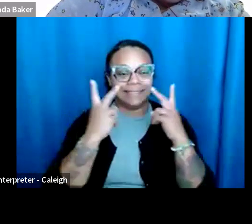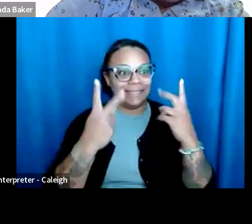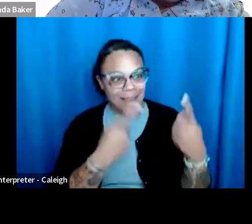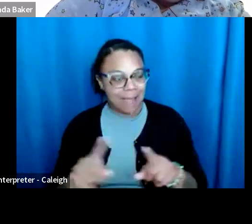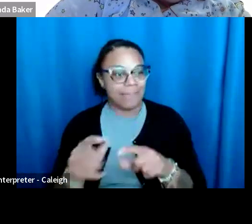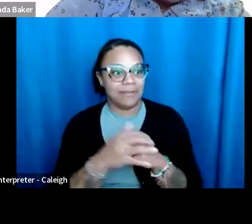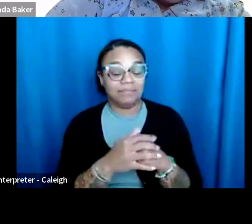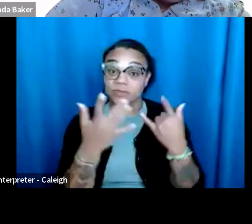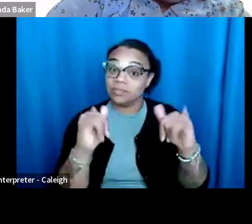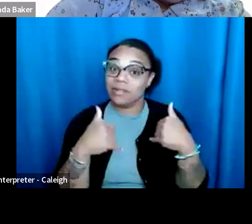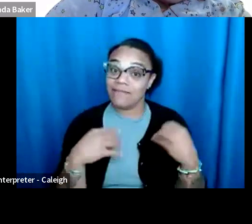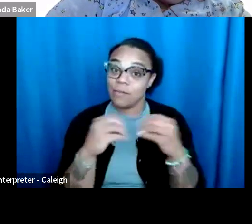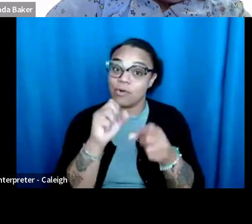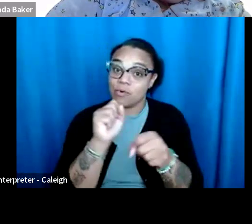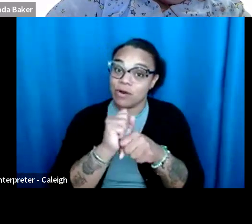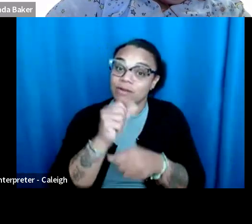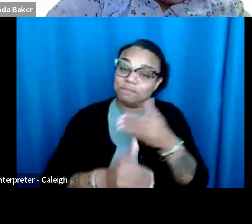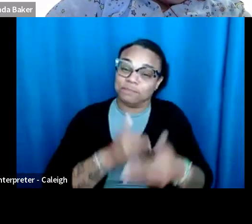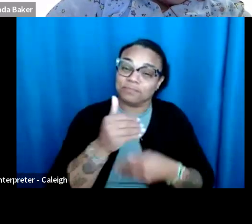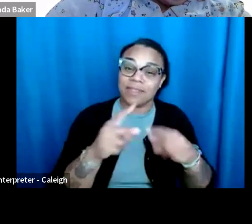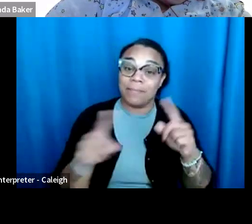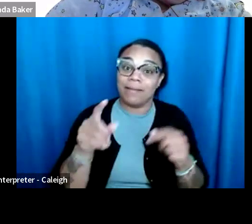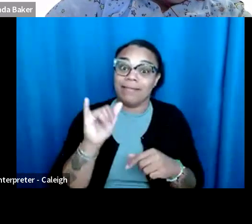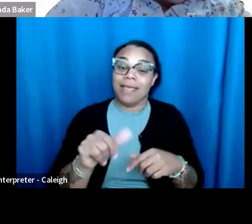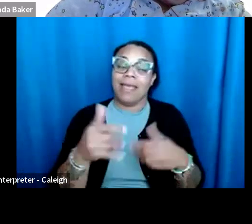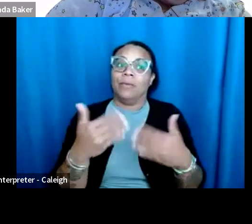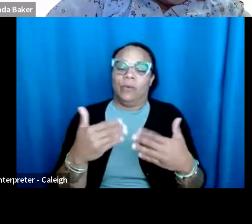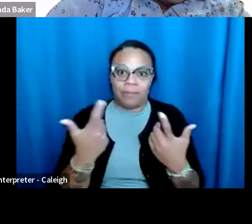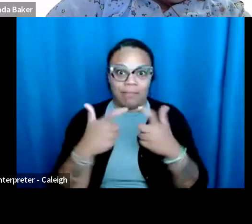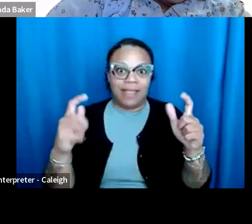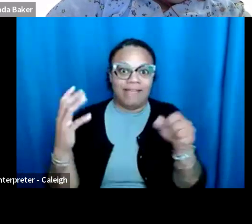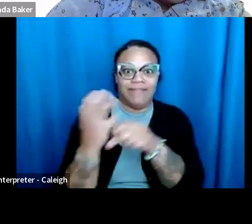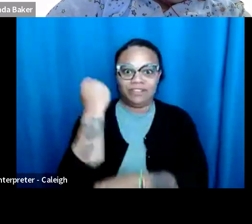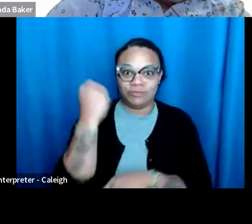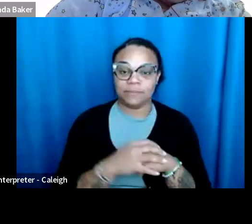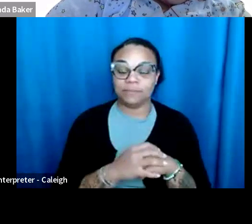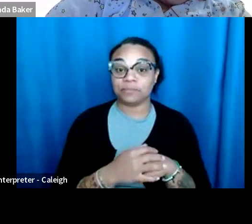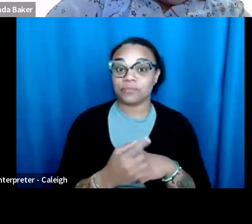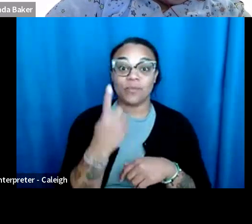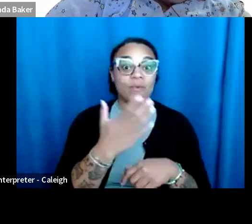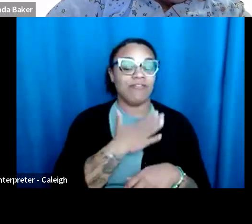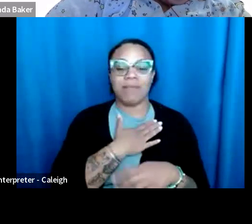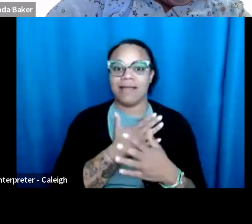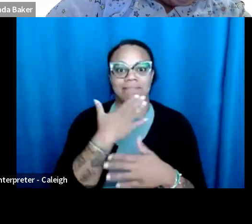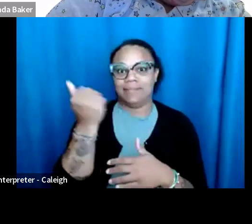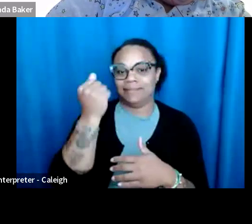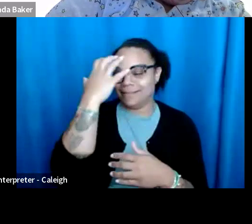but that was certainly a victory, and one of my most memorable things in my advocacy career.